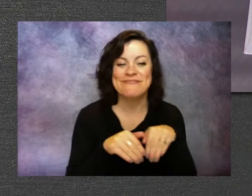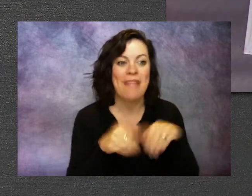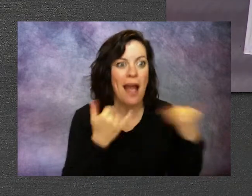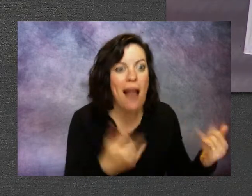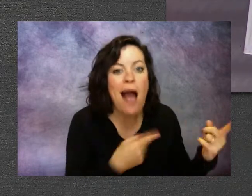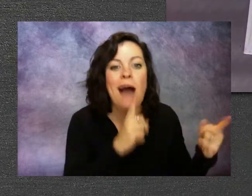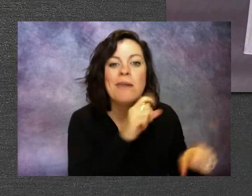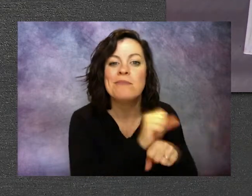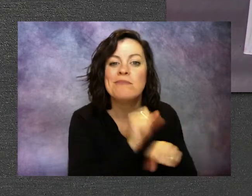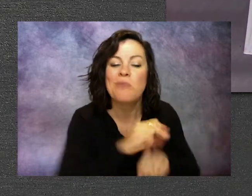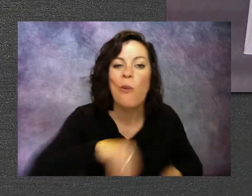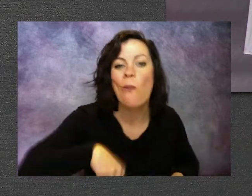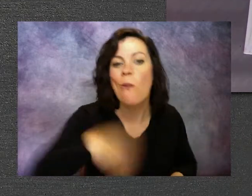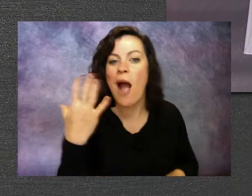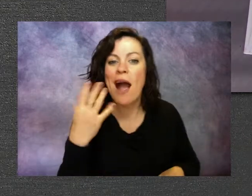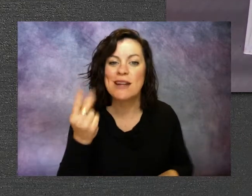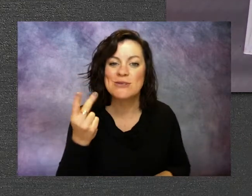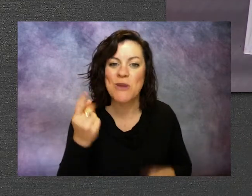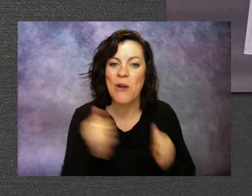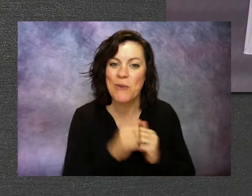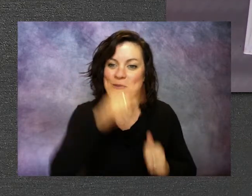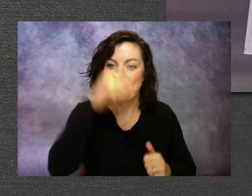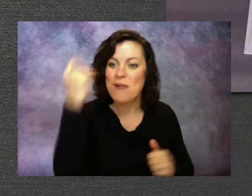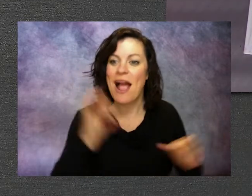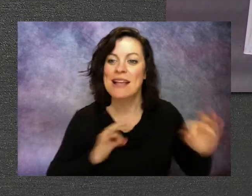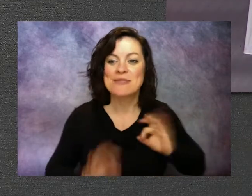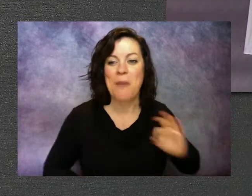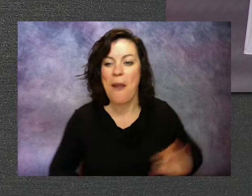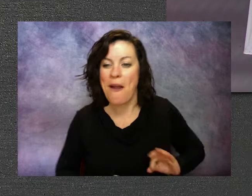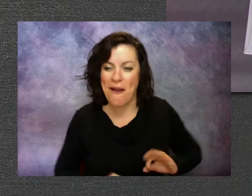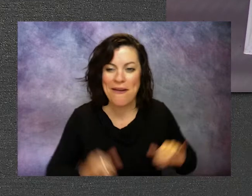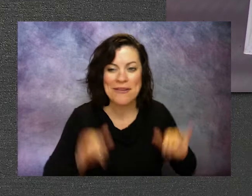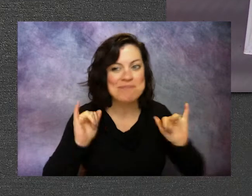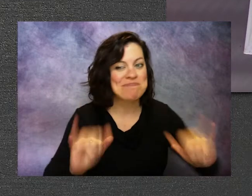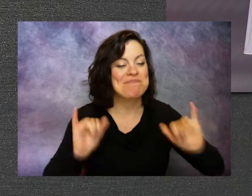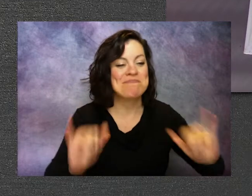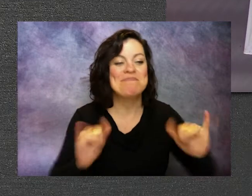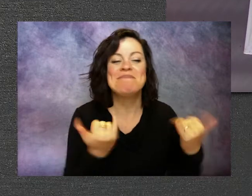It was wonderful to be home. After dinner, Harry fell asleep in his favorite place,